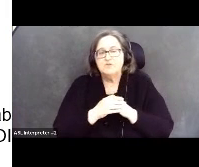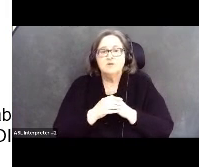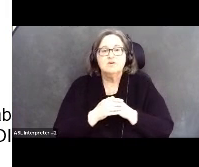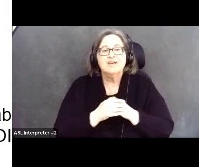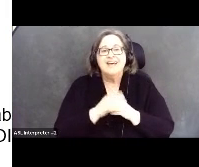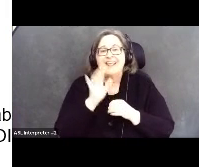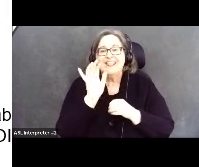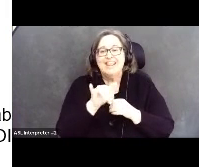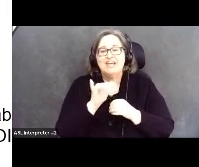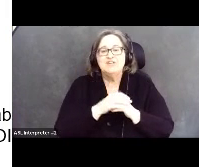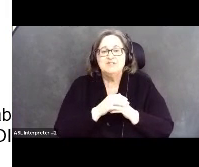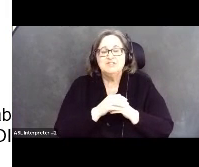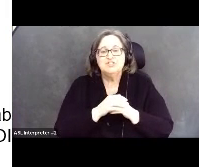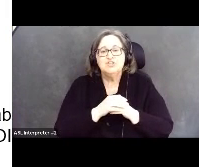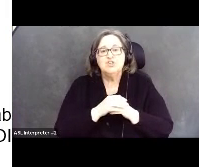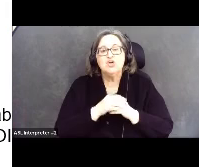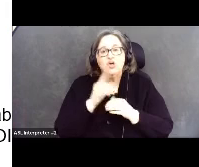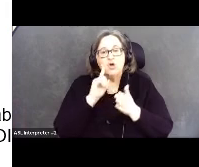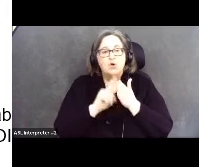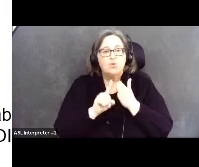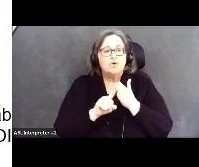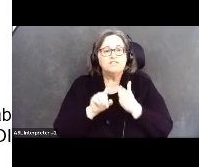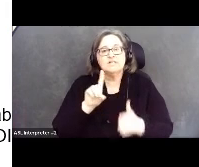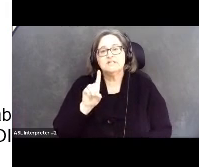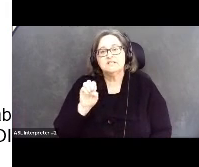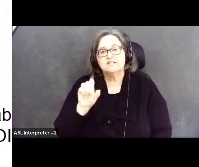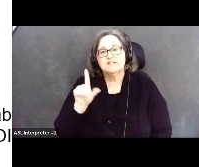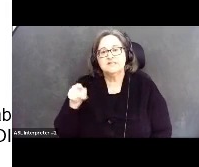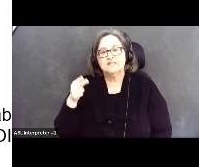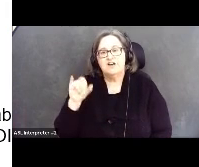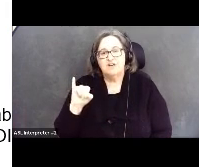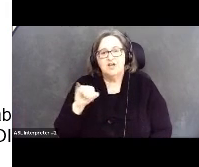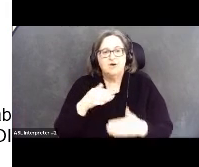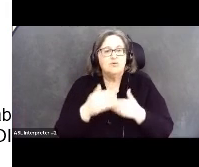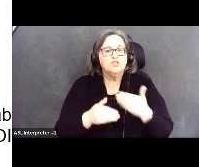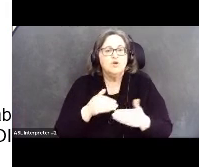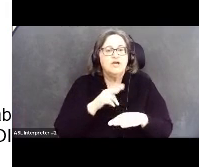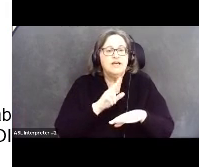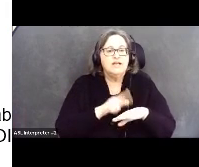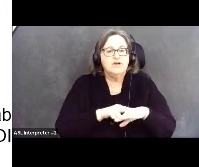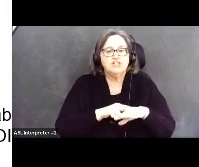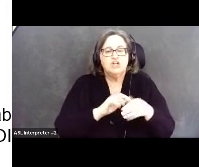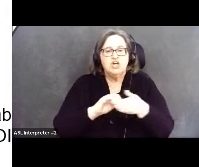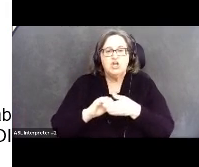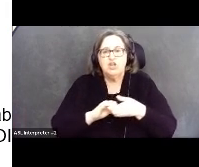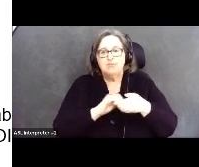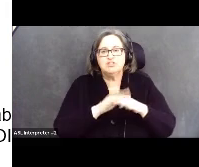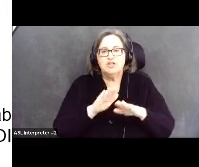is this was a research/Delhi process, where the national collaboration on children's brain injury